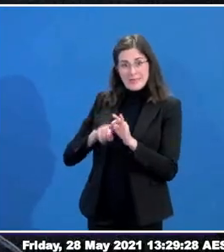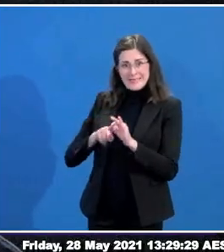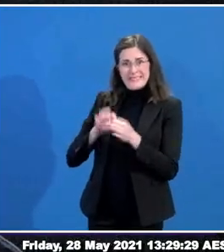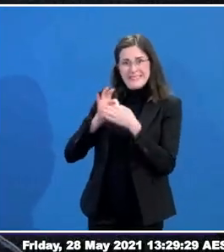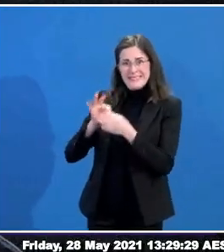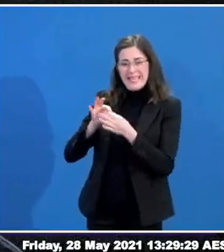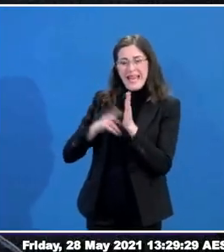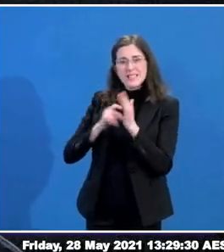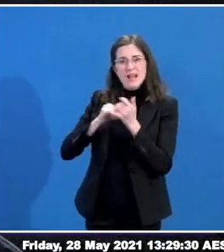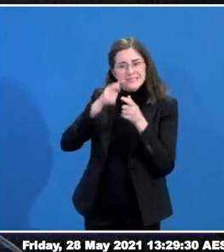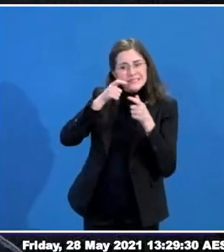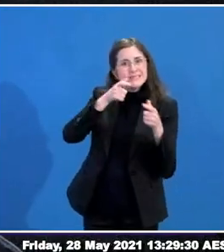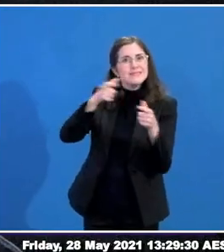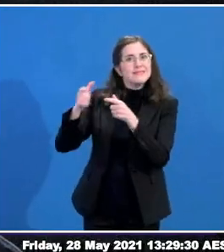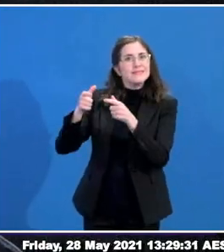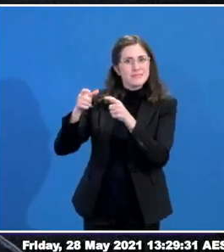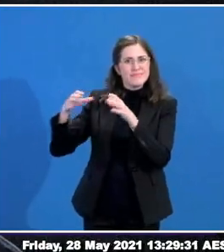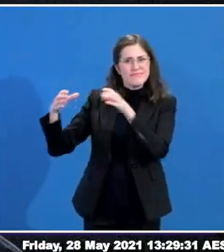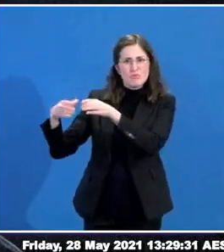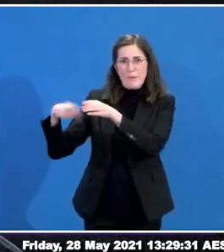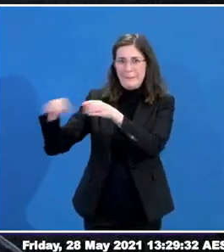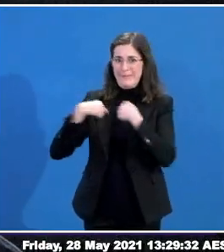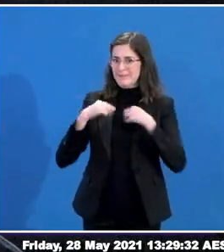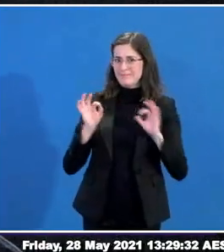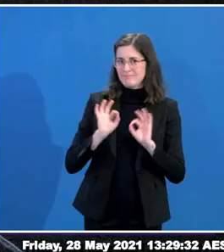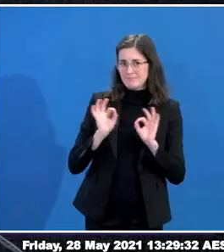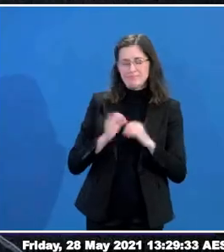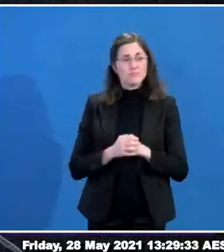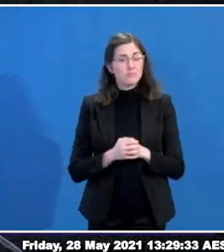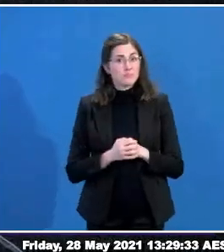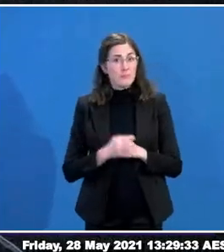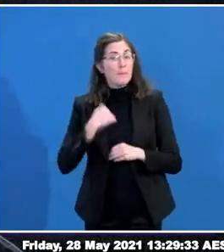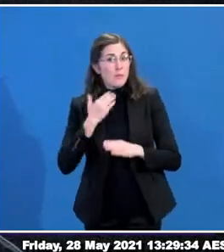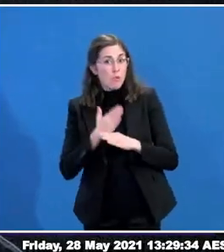MR McNAUGHTON: but certainly from the NDIA's perspective, we strongly prefer